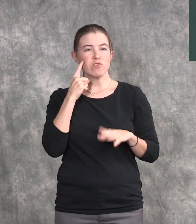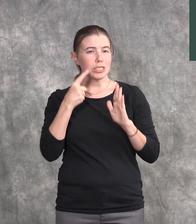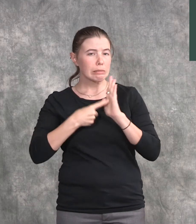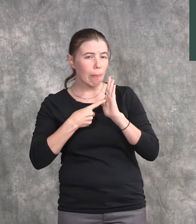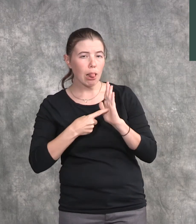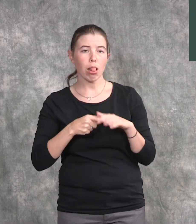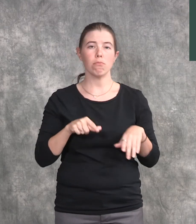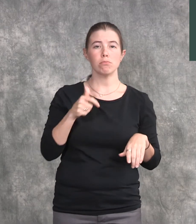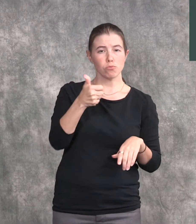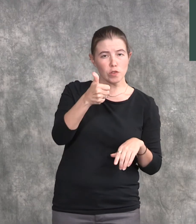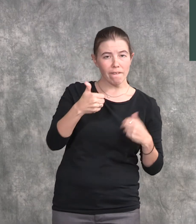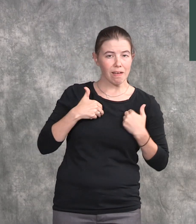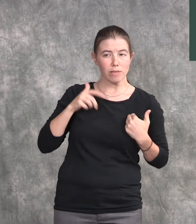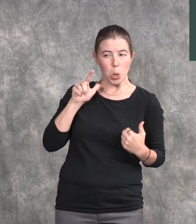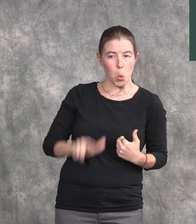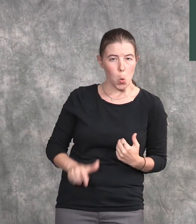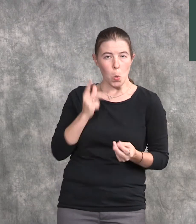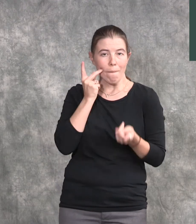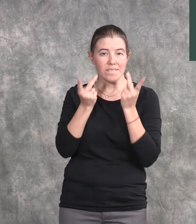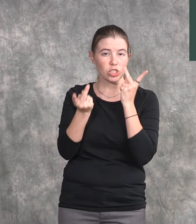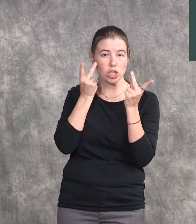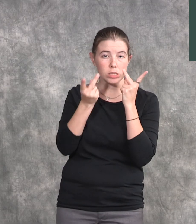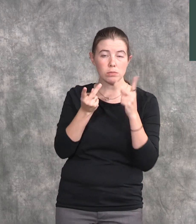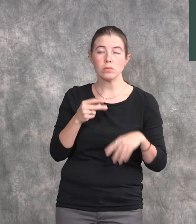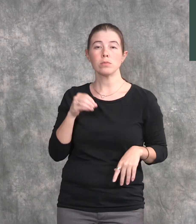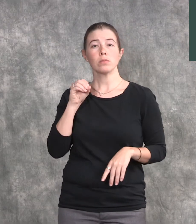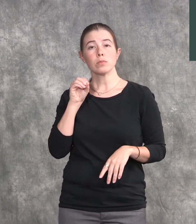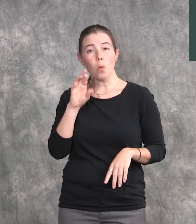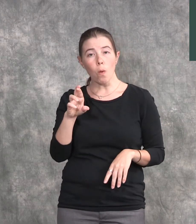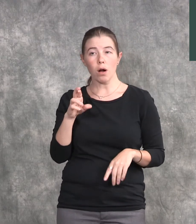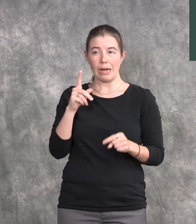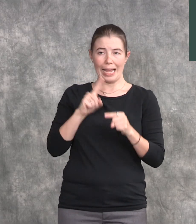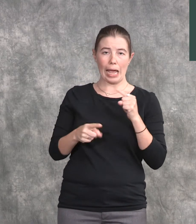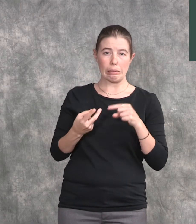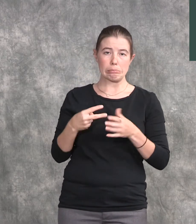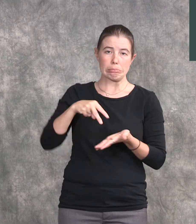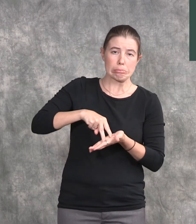cannot use it, for example, if you have low vision or are